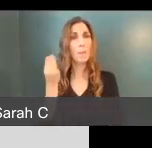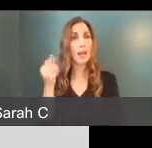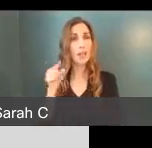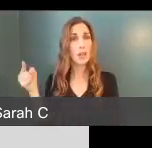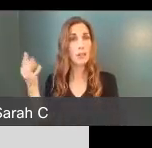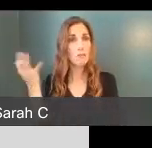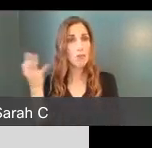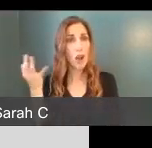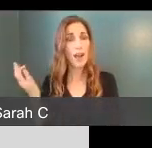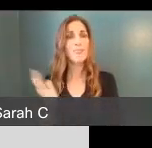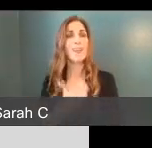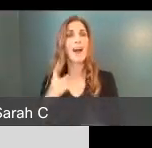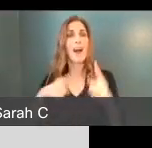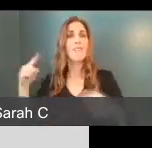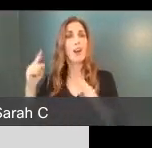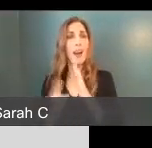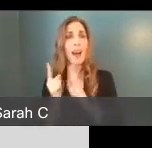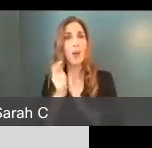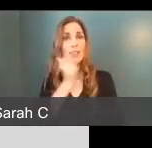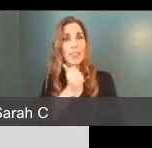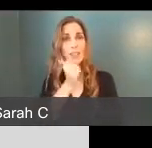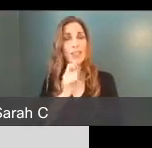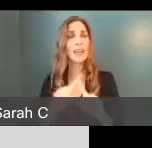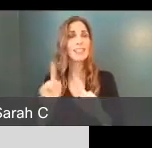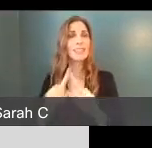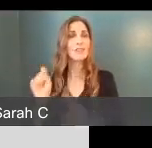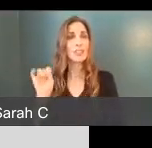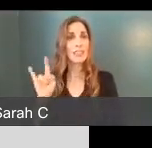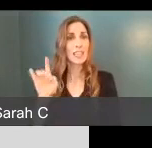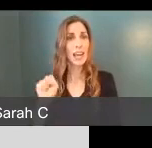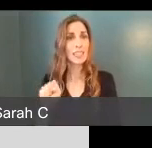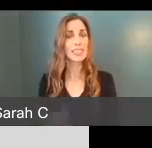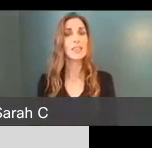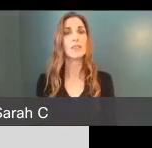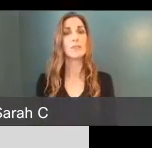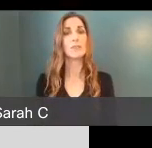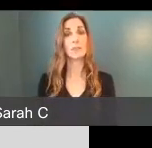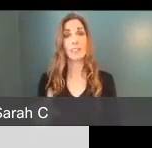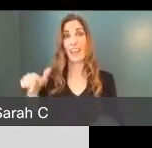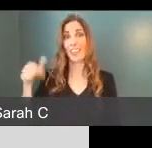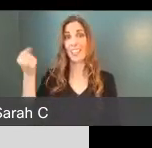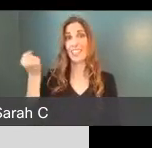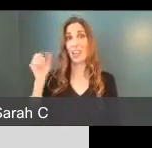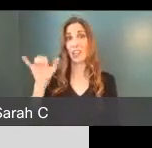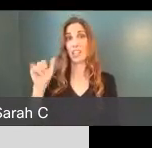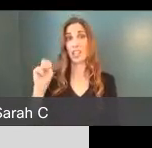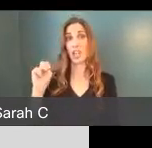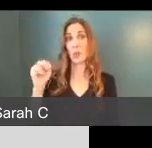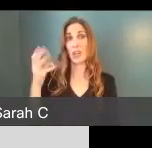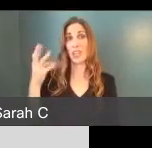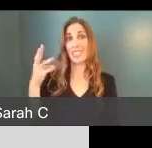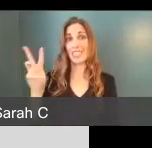each day at the different sites. This Saturday, January 16th, the Lansdale site will be open